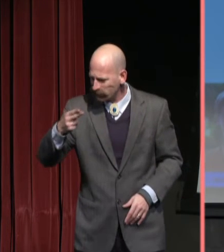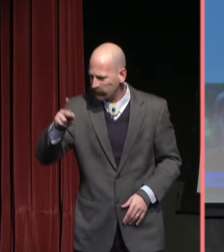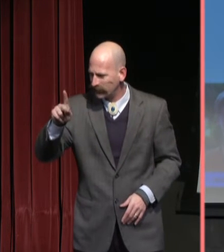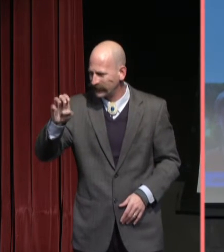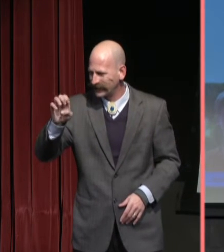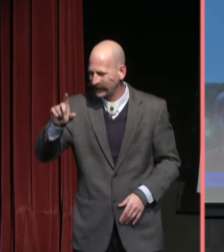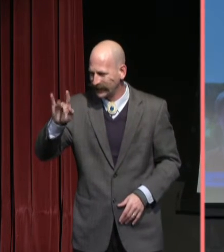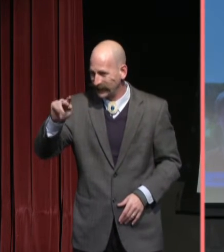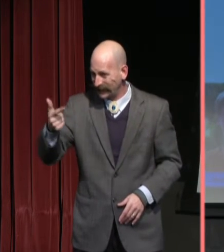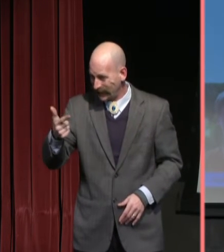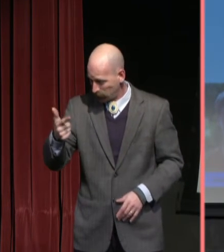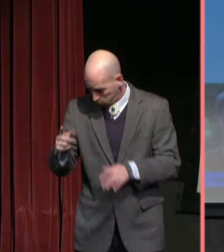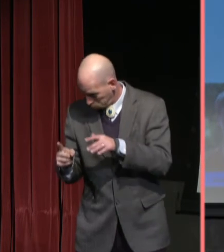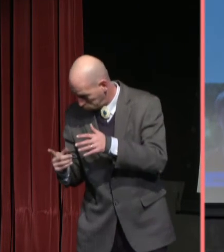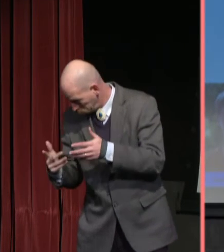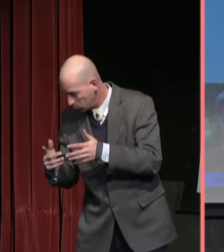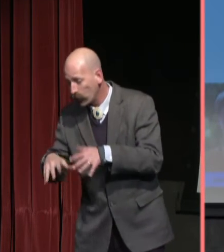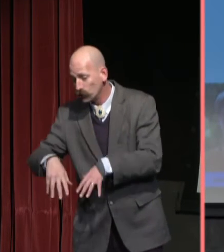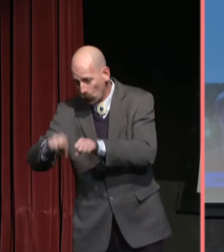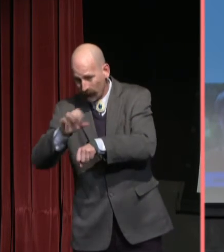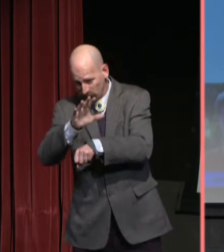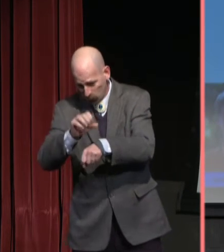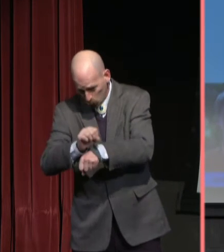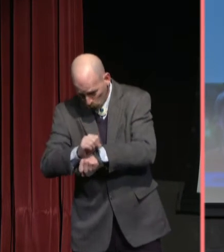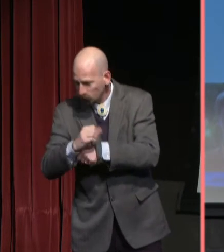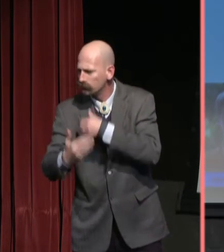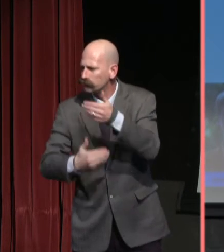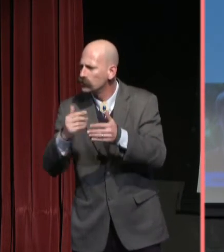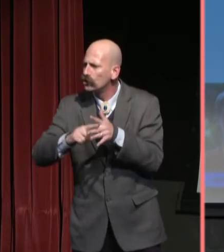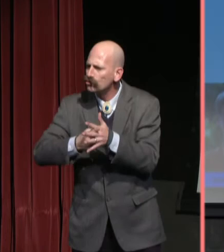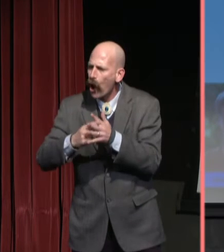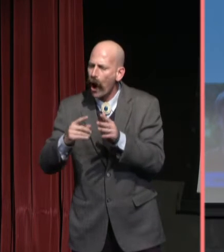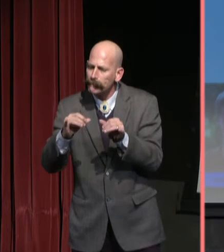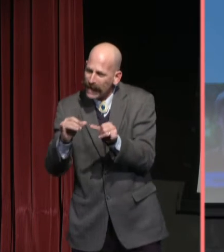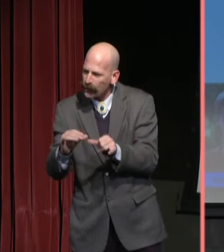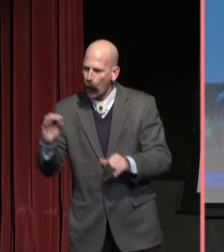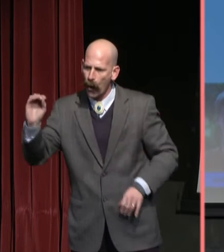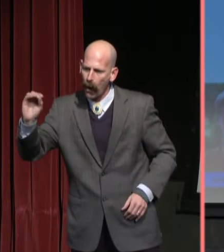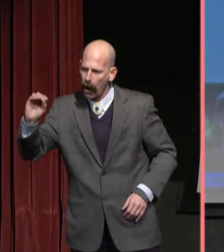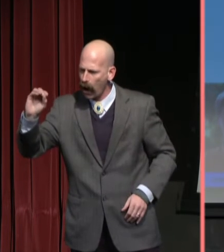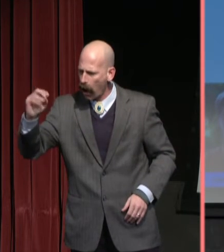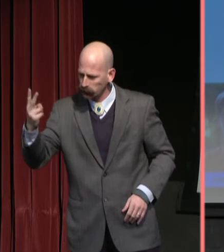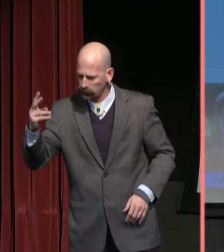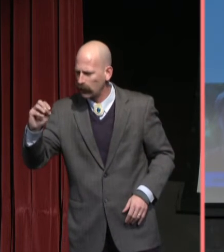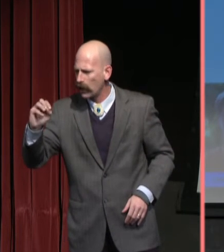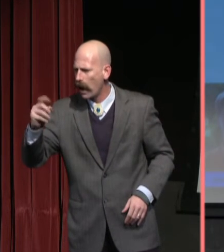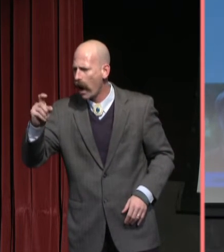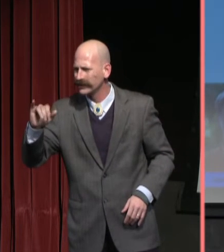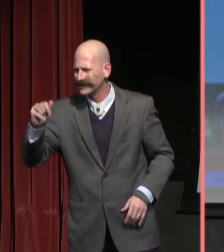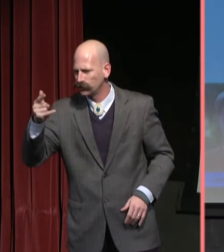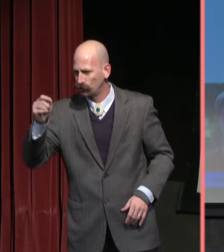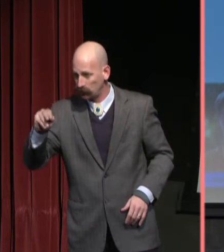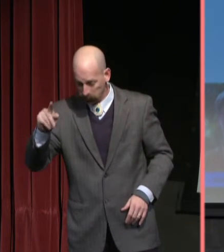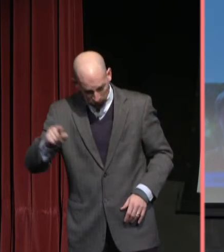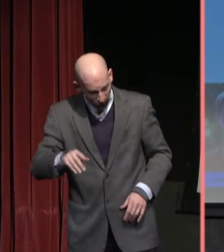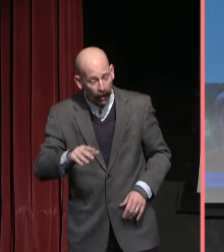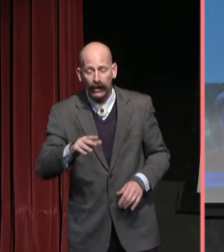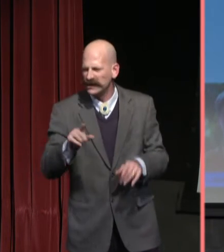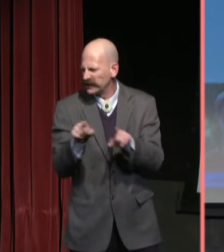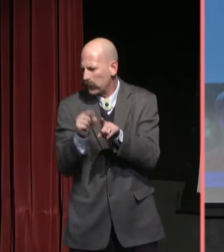and he started making oxygen measurements and also at Mauna Loa, and he found that oxygen was decreasing.